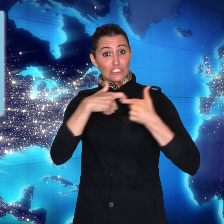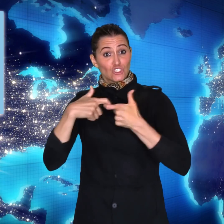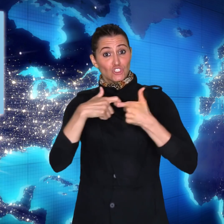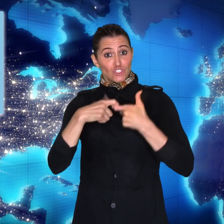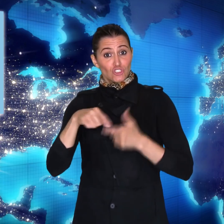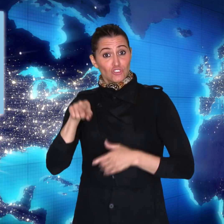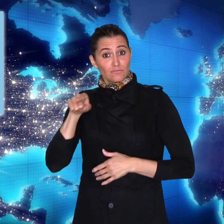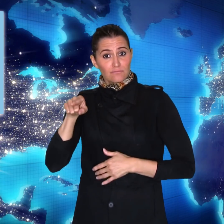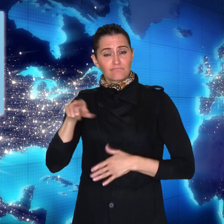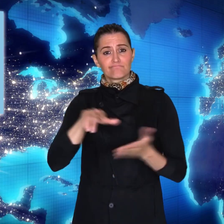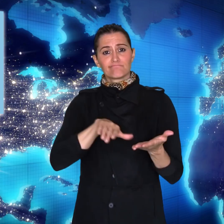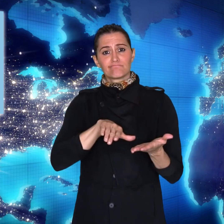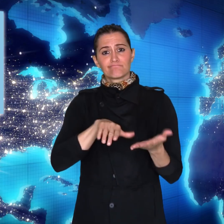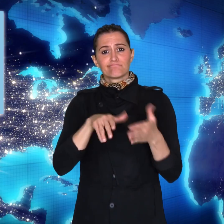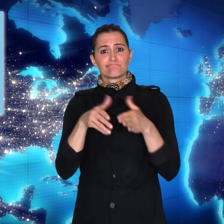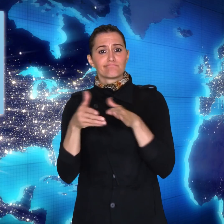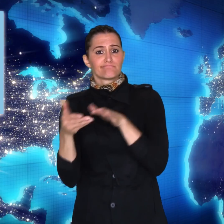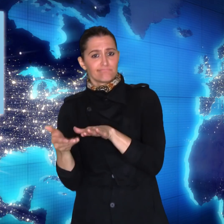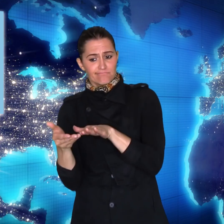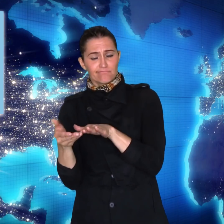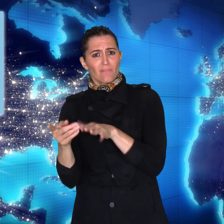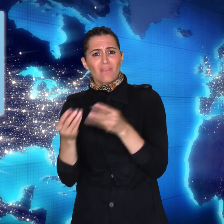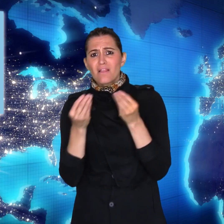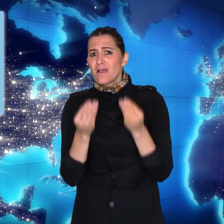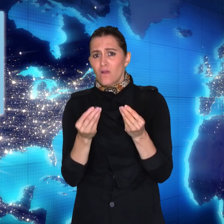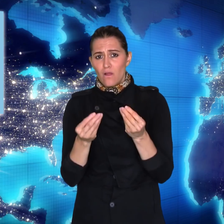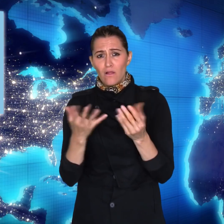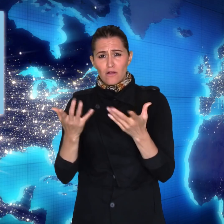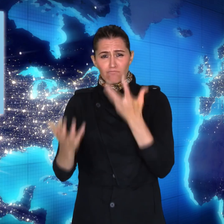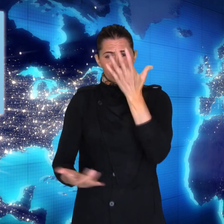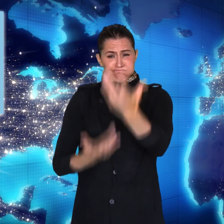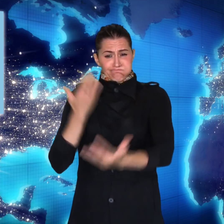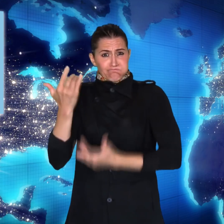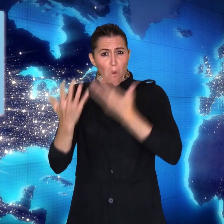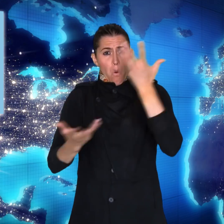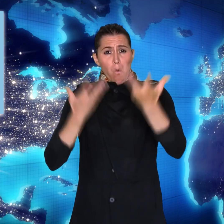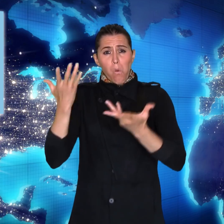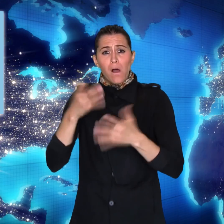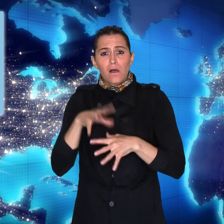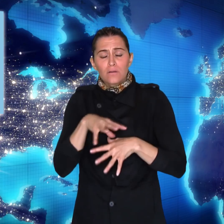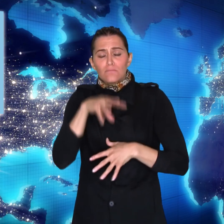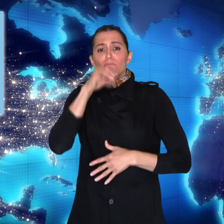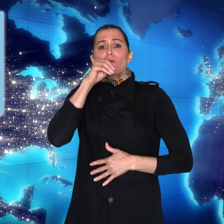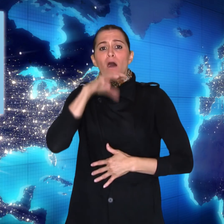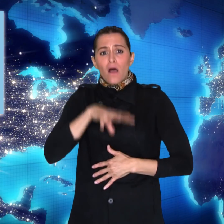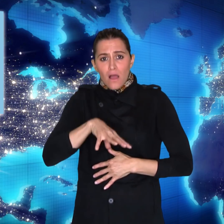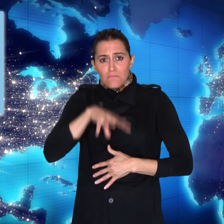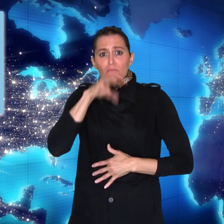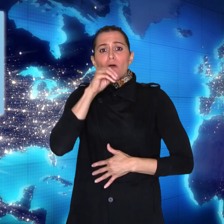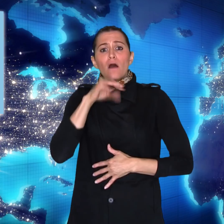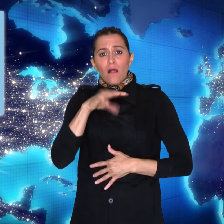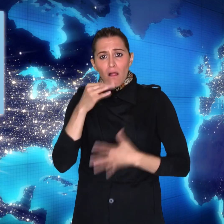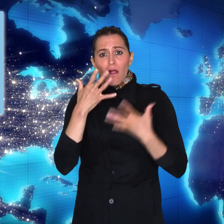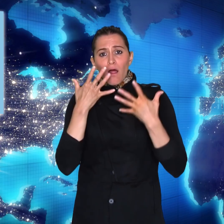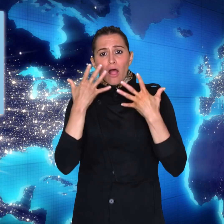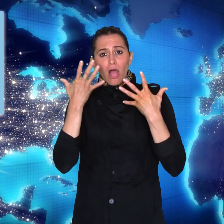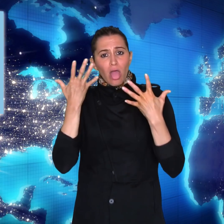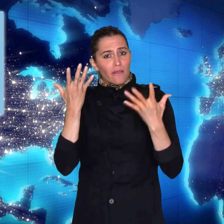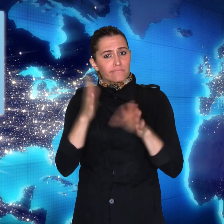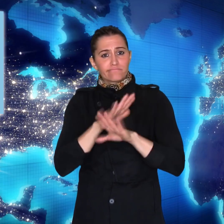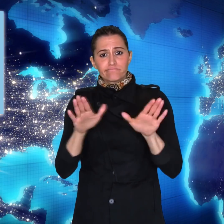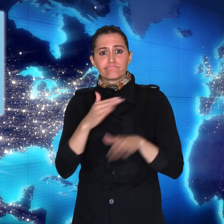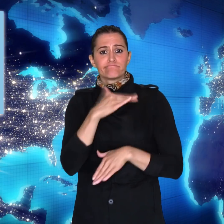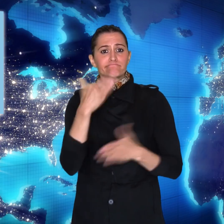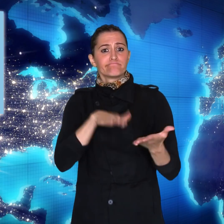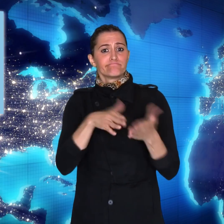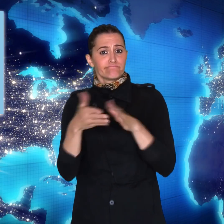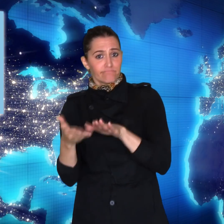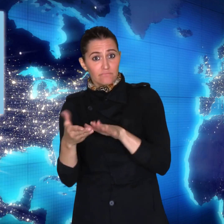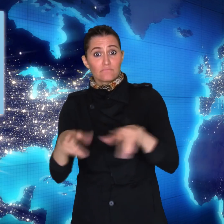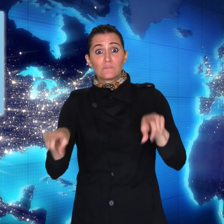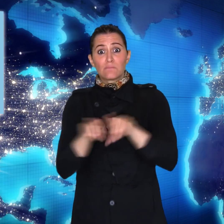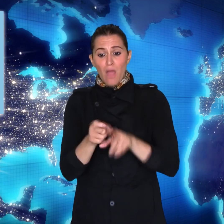overdose of Xanax - a sedative.